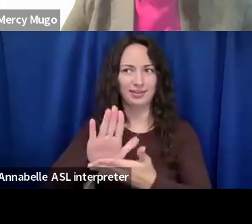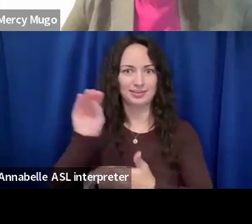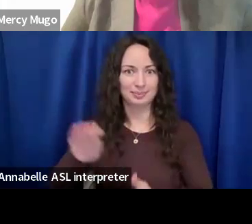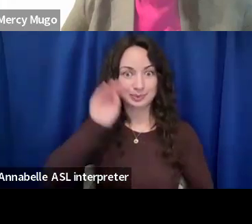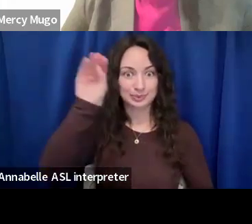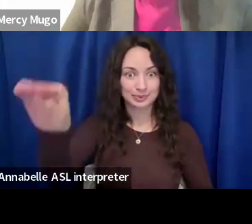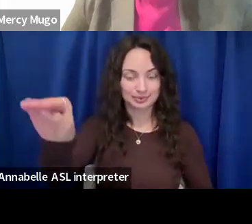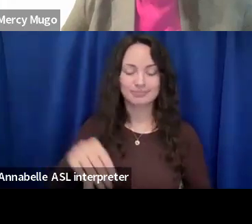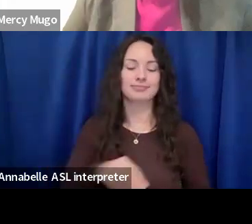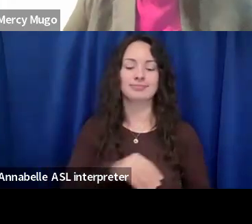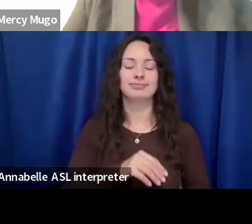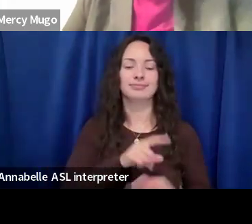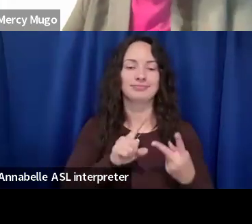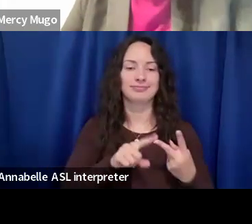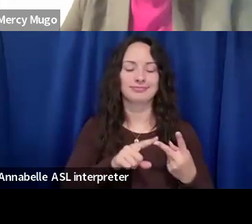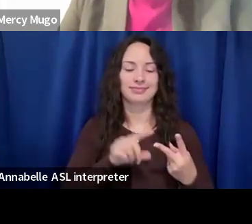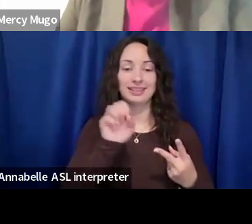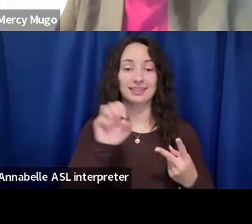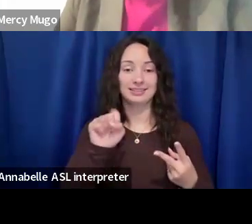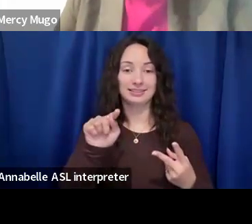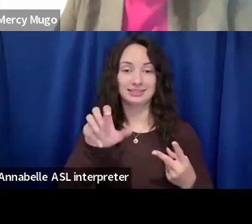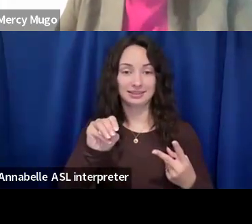So for my second S-STEM grant I had it in mind